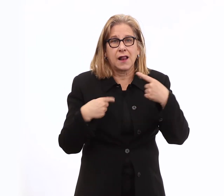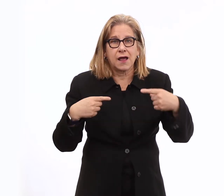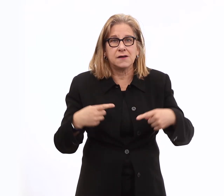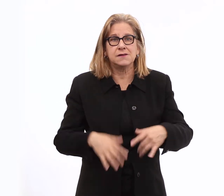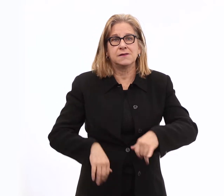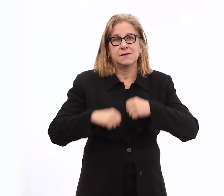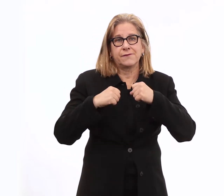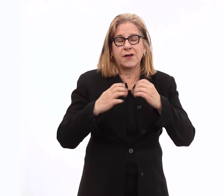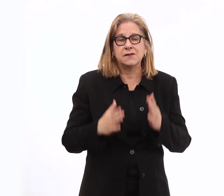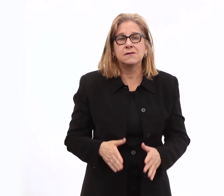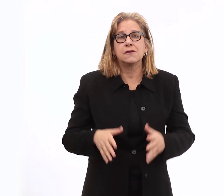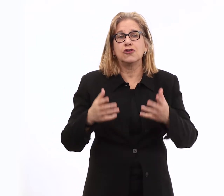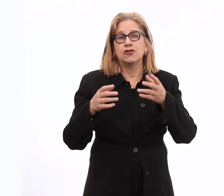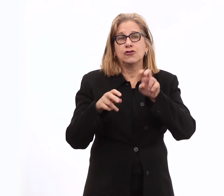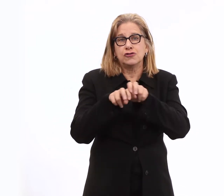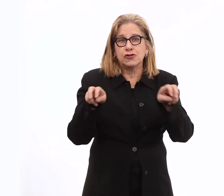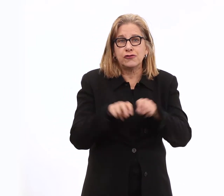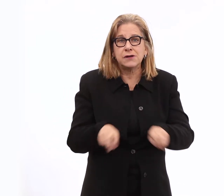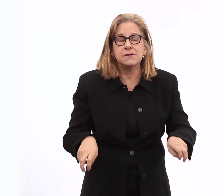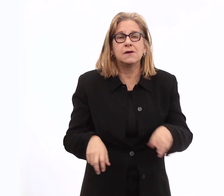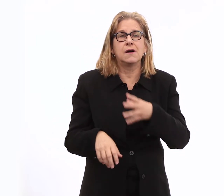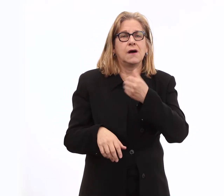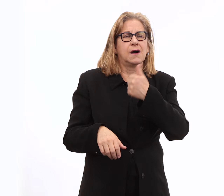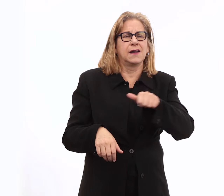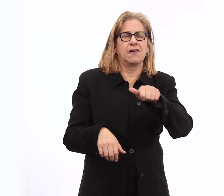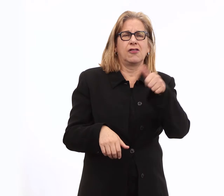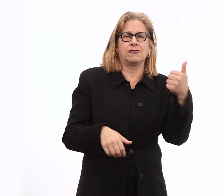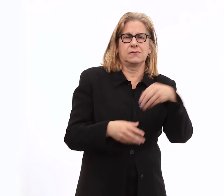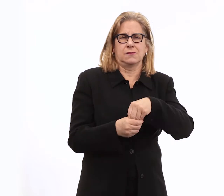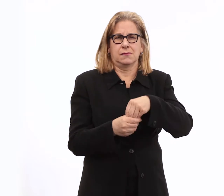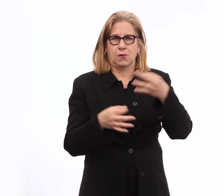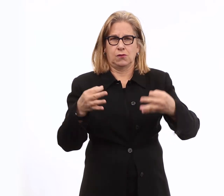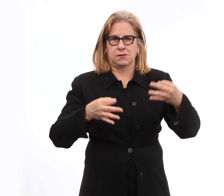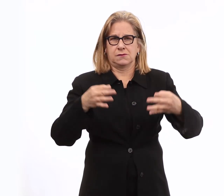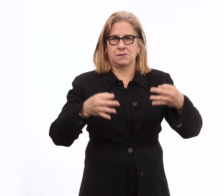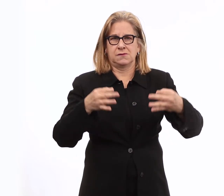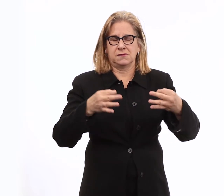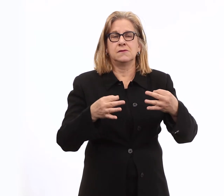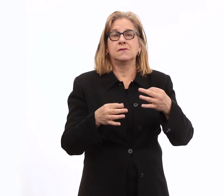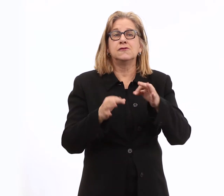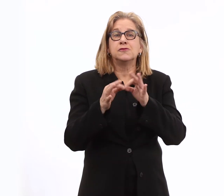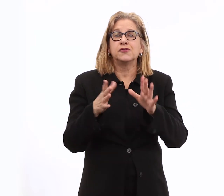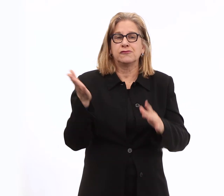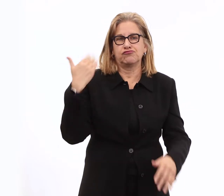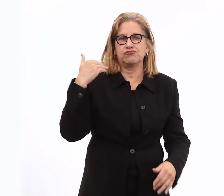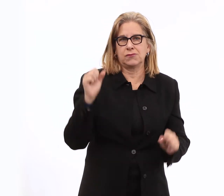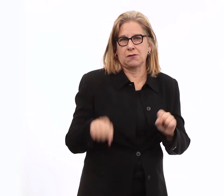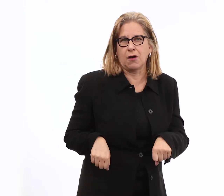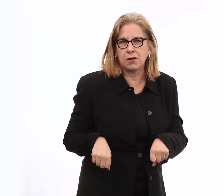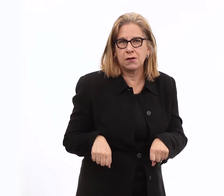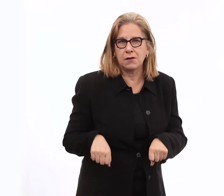lawyers, defendants, witnesses, potential jurors, and other members of the public using court services.